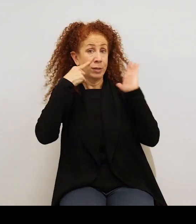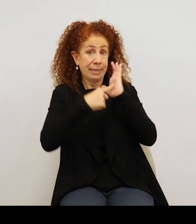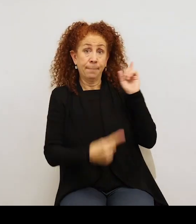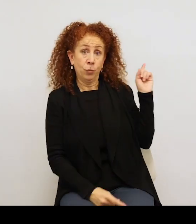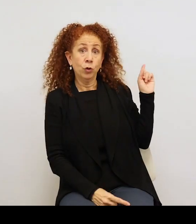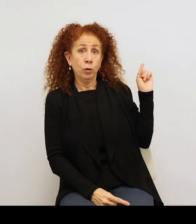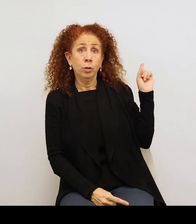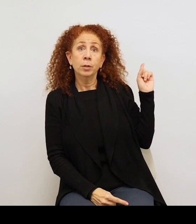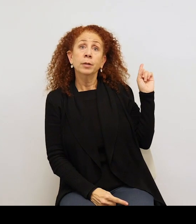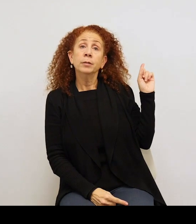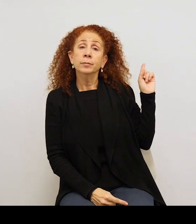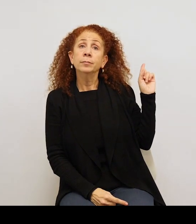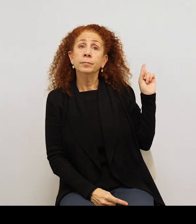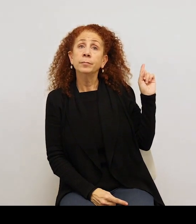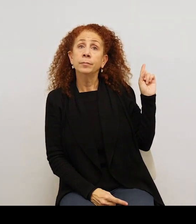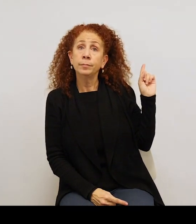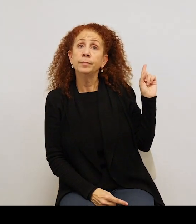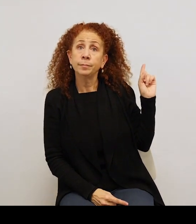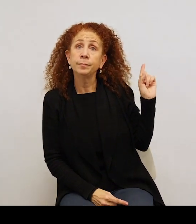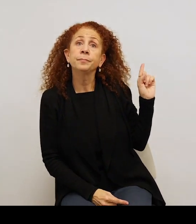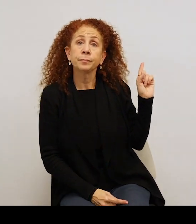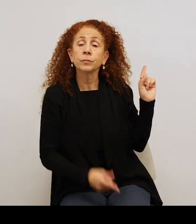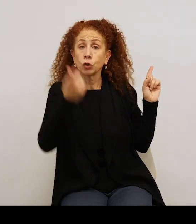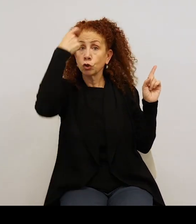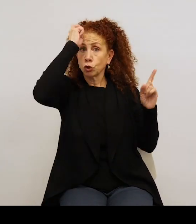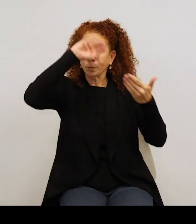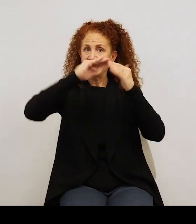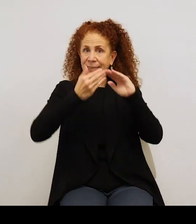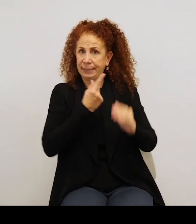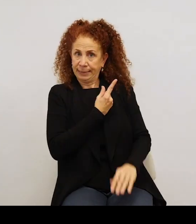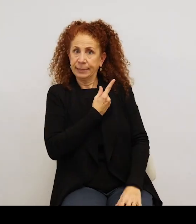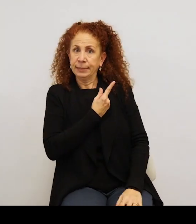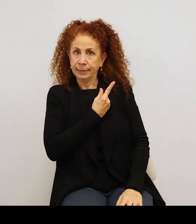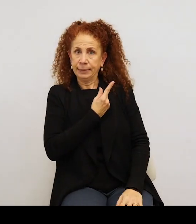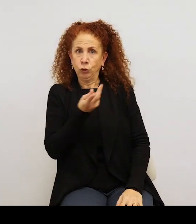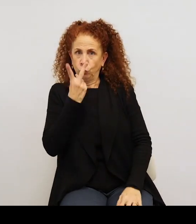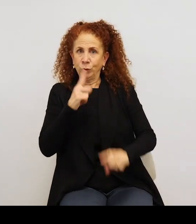is Alexanderplatz and Potsdamer Platz Alexanderplatz